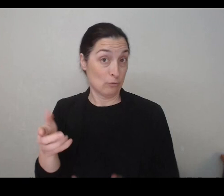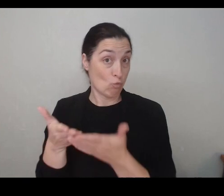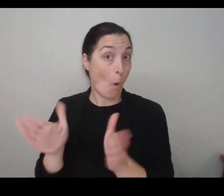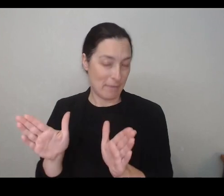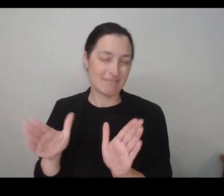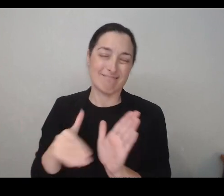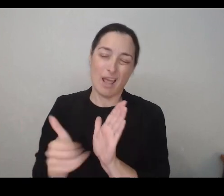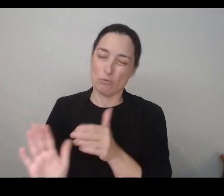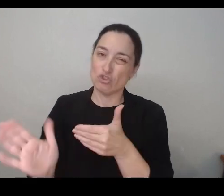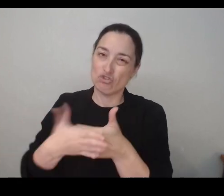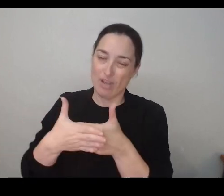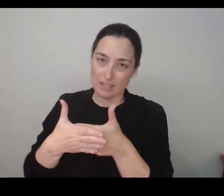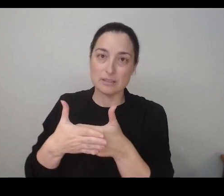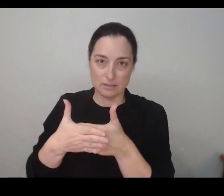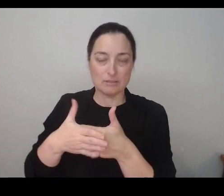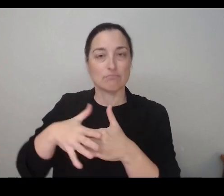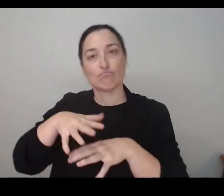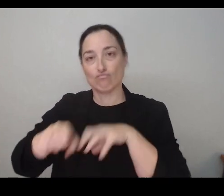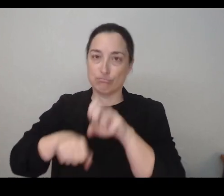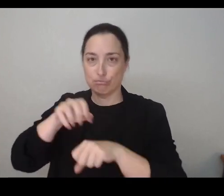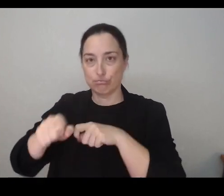is being redeveloped as an espace scénographique,